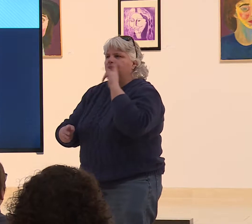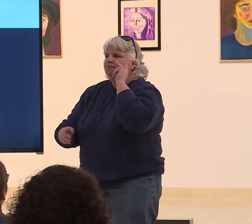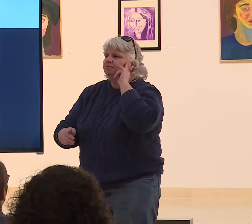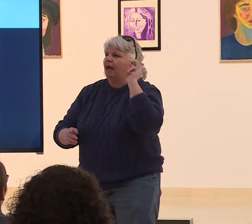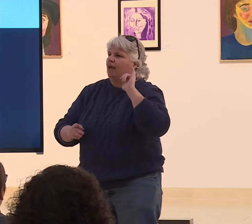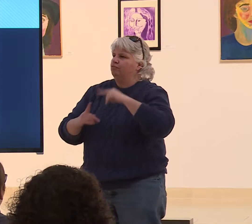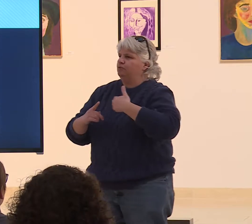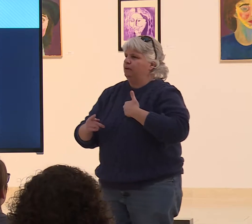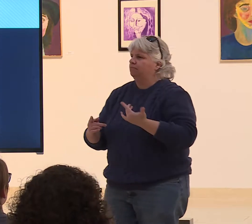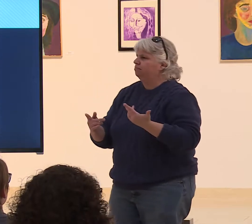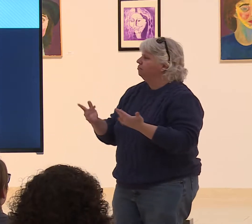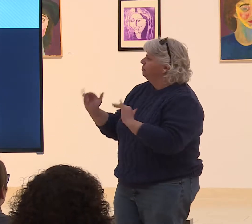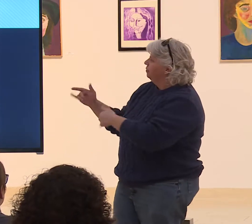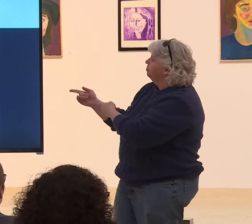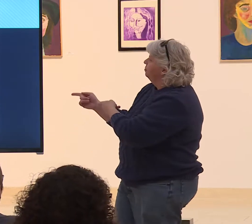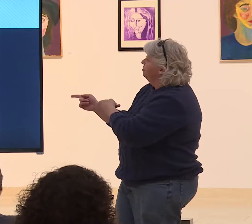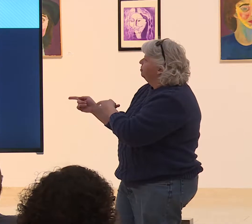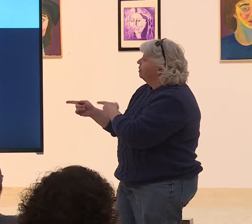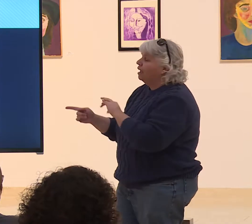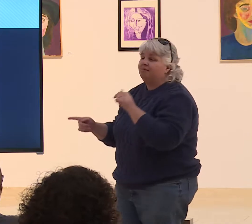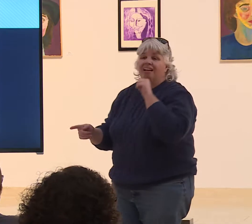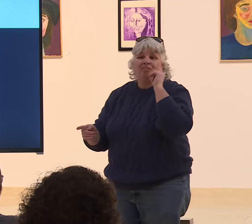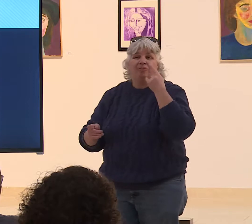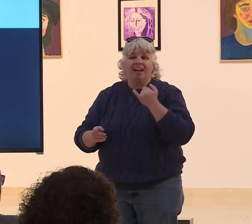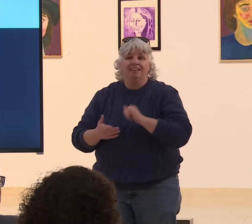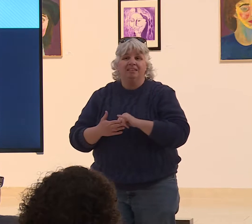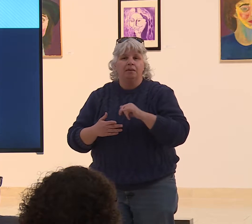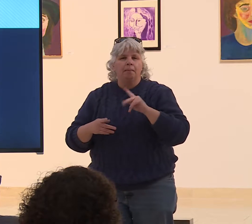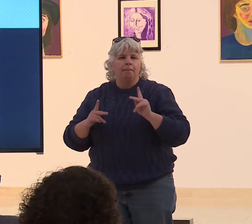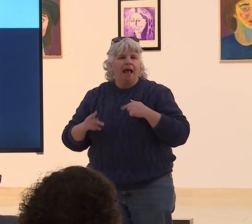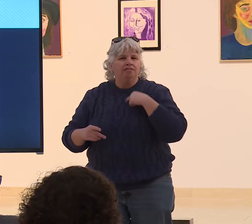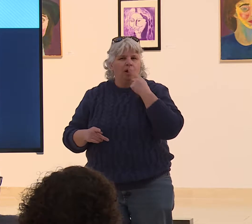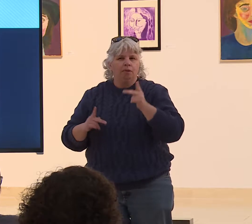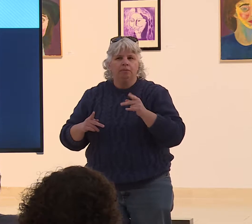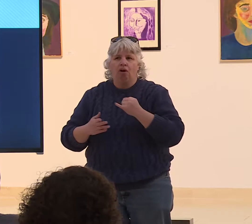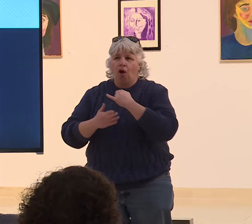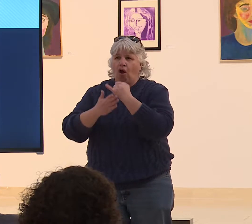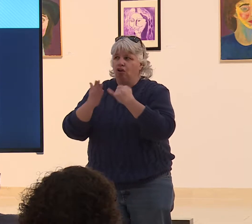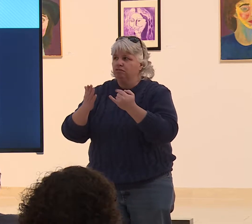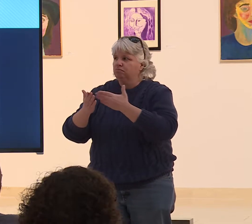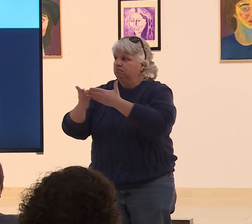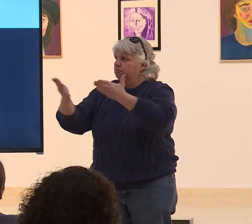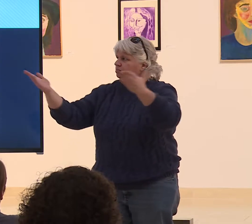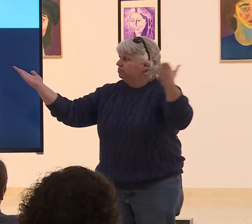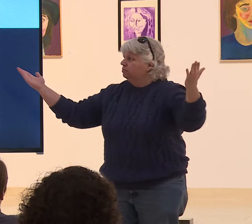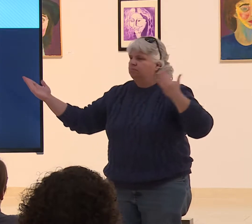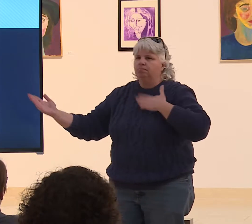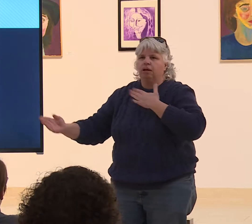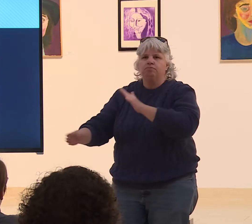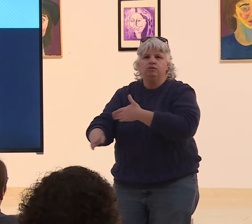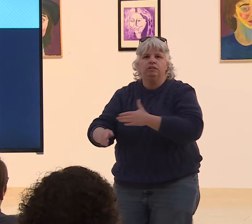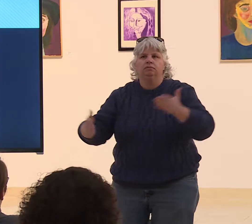and what music would really look like to me, and this is what I came up with.